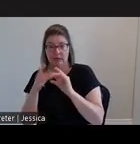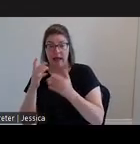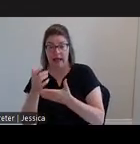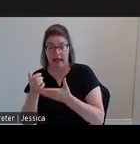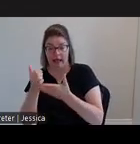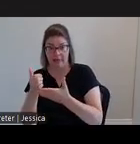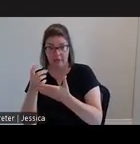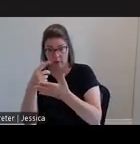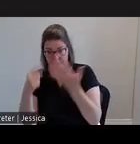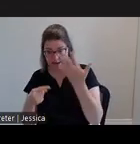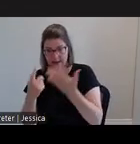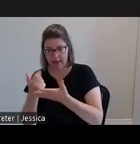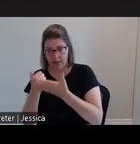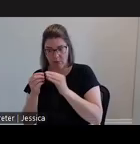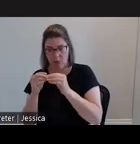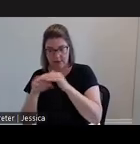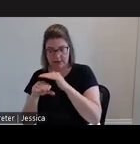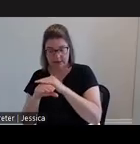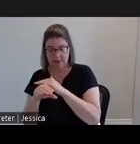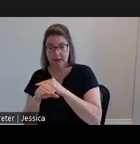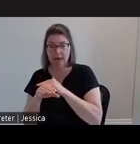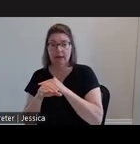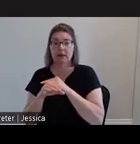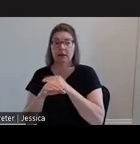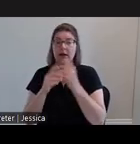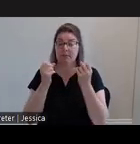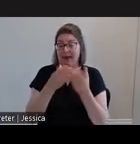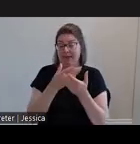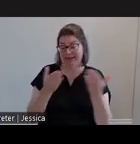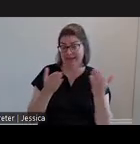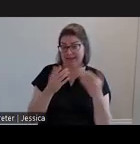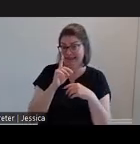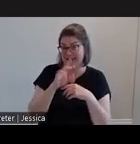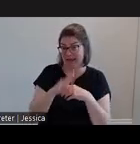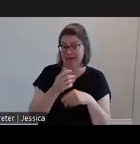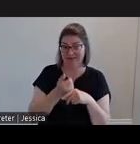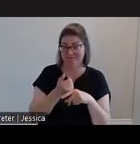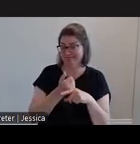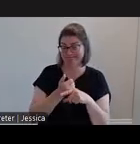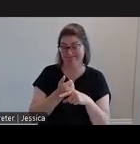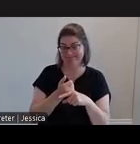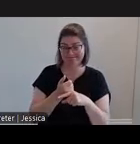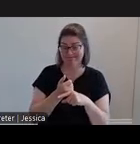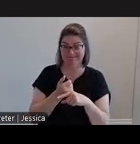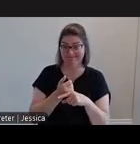and, um, many of the tools and databases aren't really fantastic when it comes to